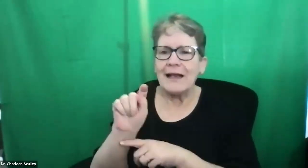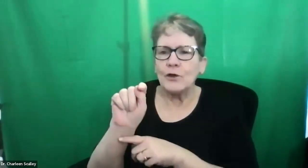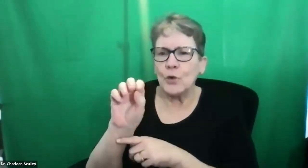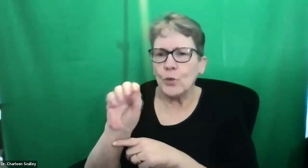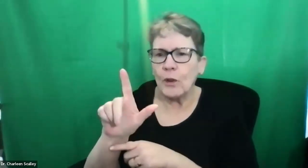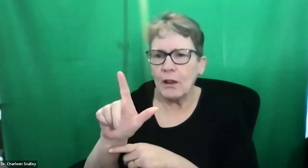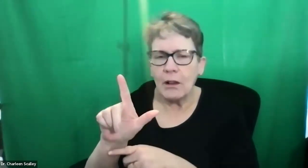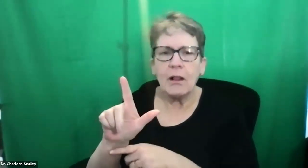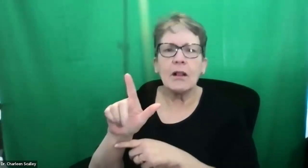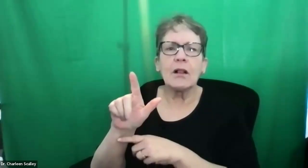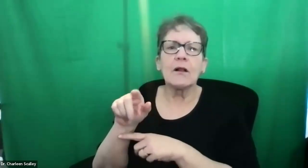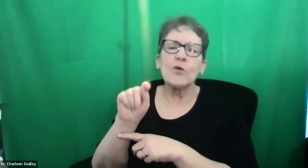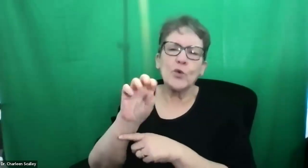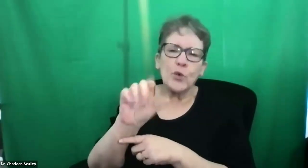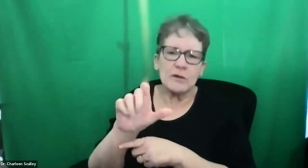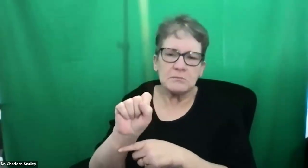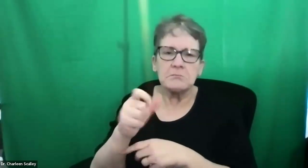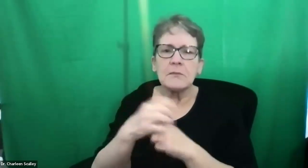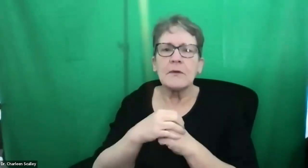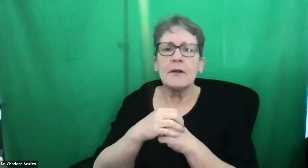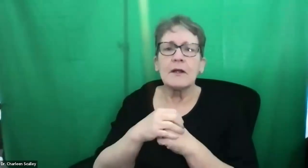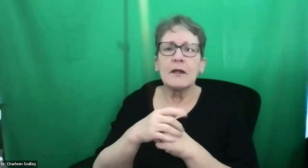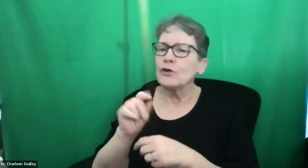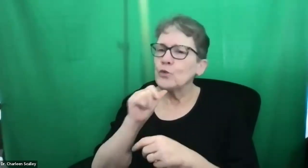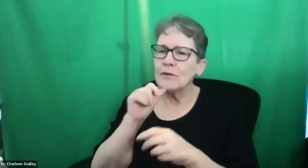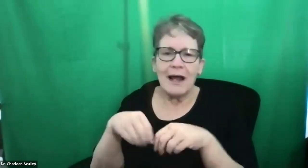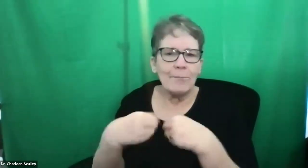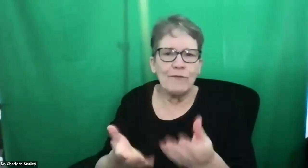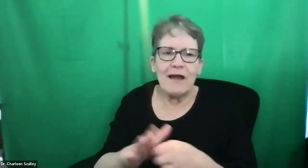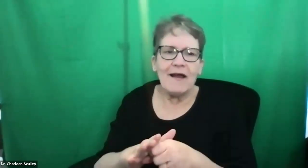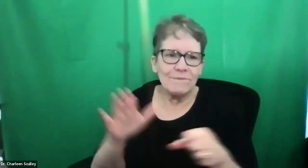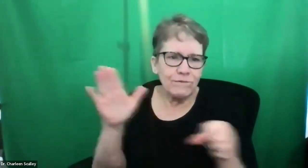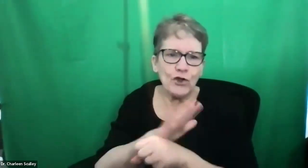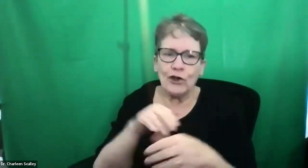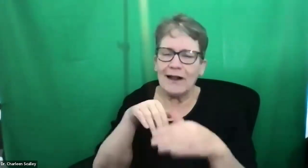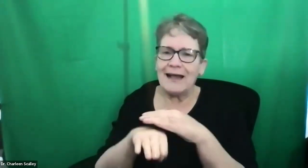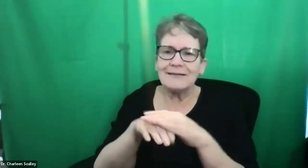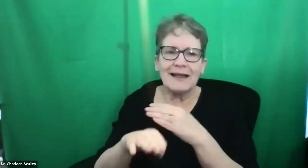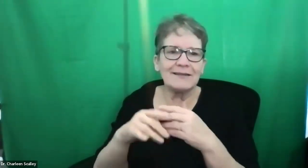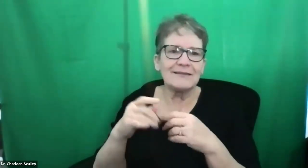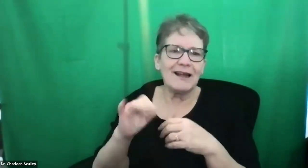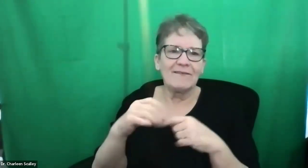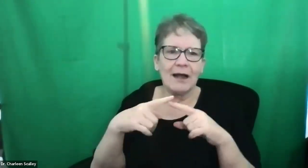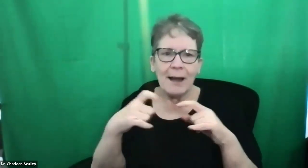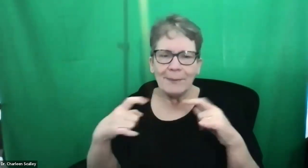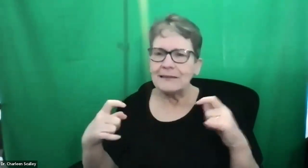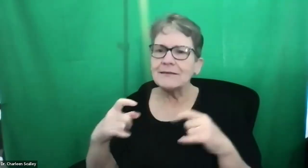But in fact assistive listening devices are tools, and they don't provide full access